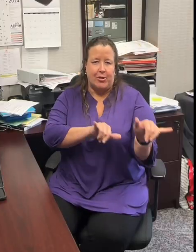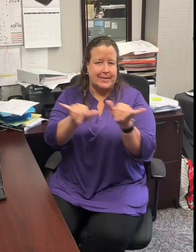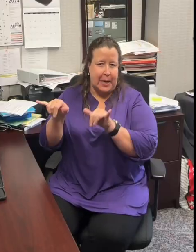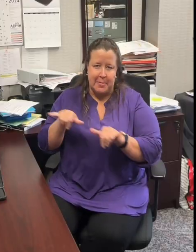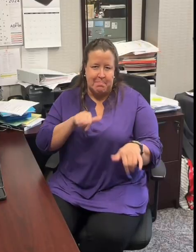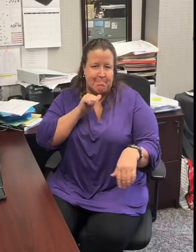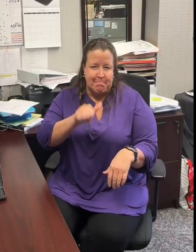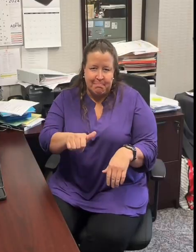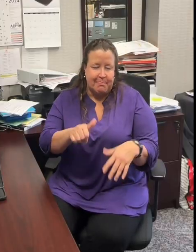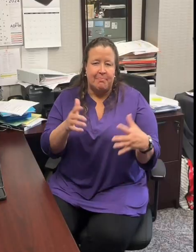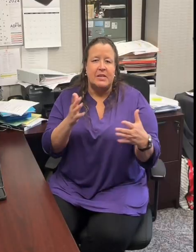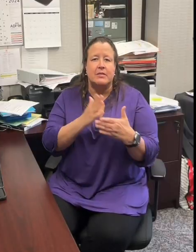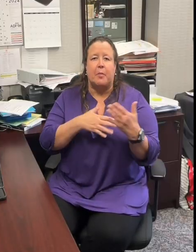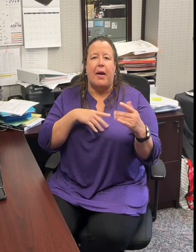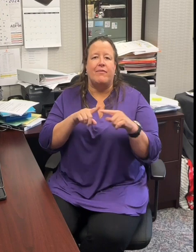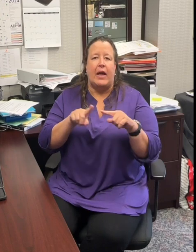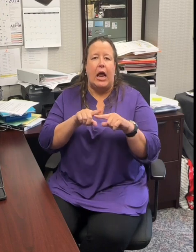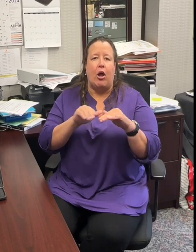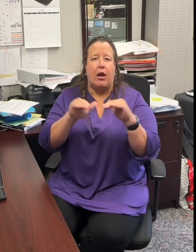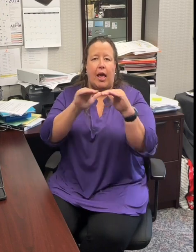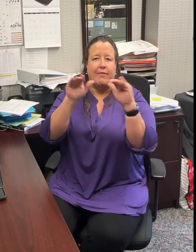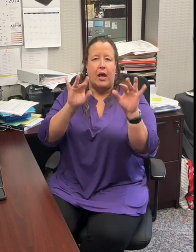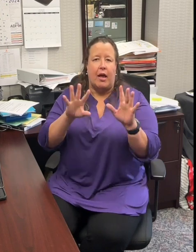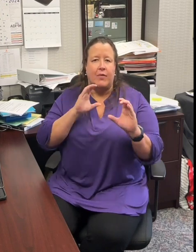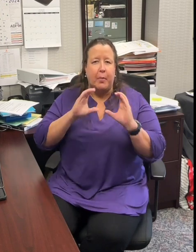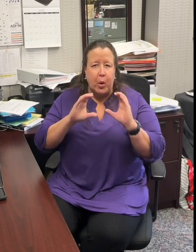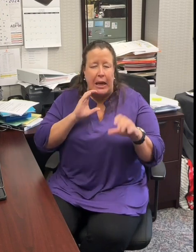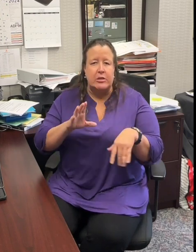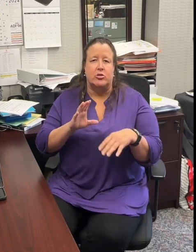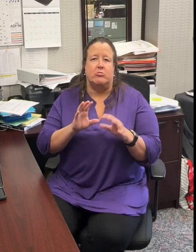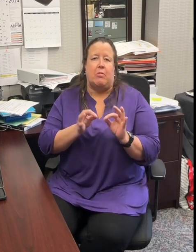Remember not all deaf people are the same they have varying levels